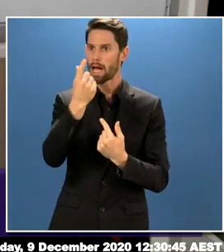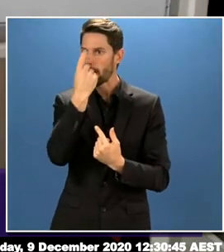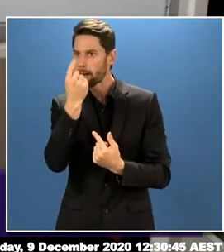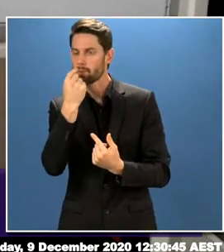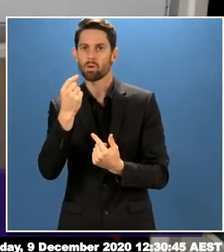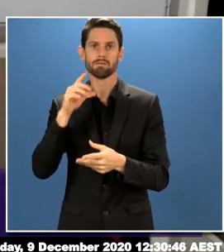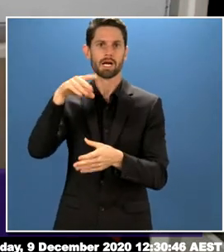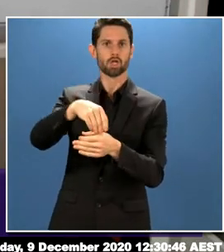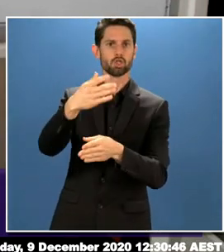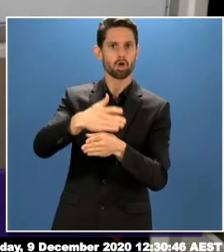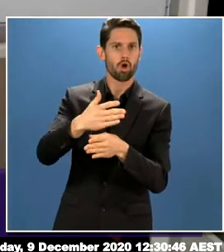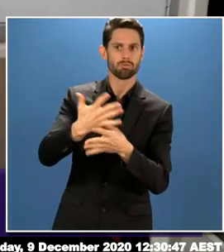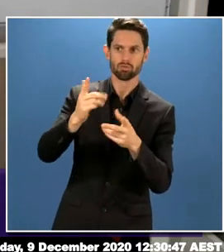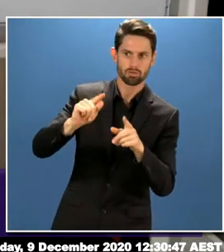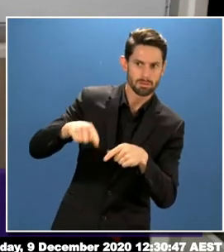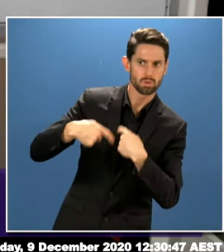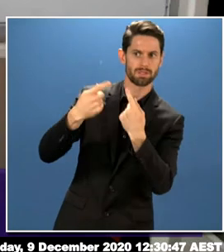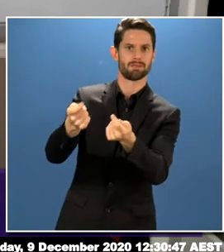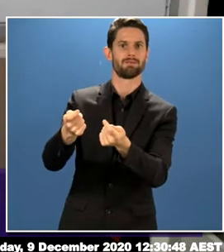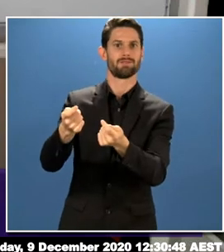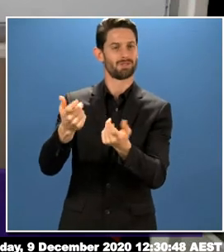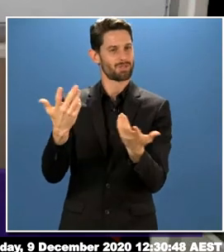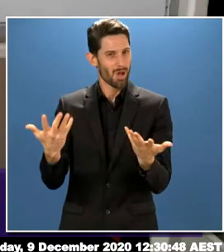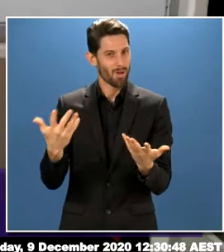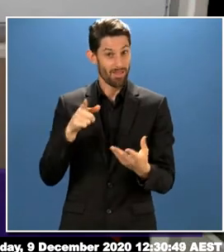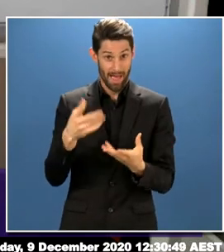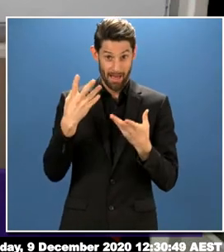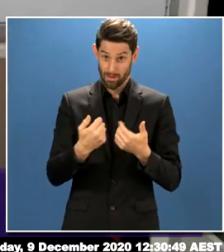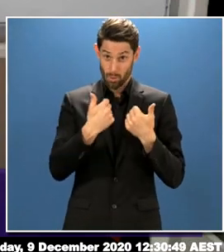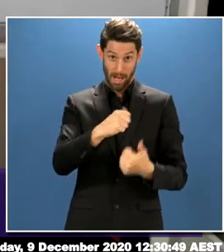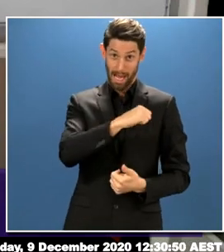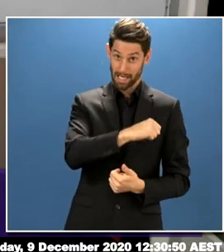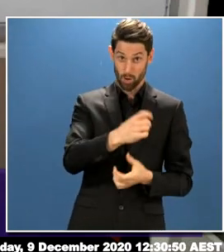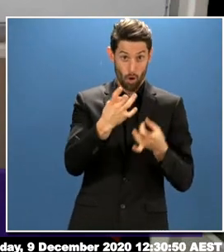So we need to keep that positivity from year 12 until that point of time where